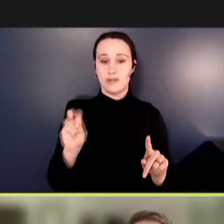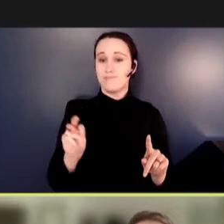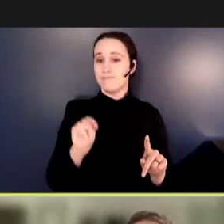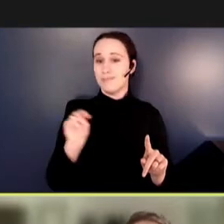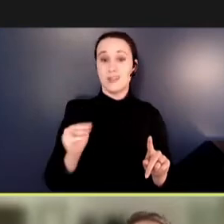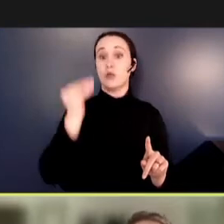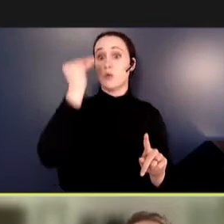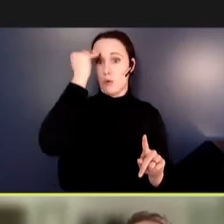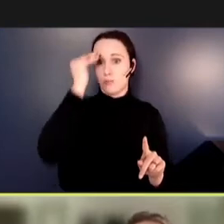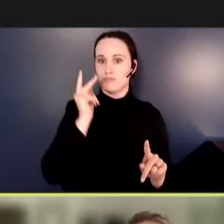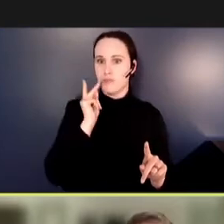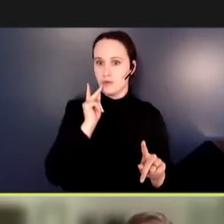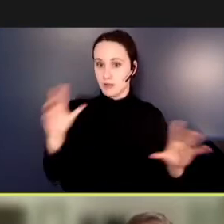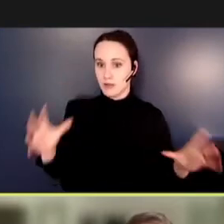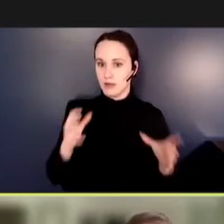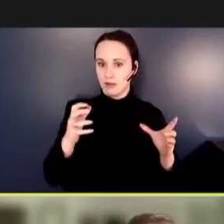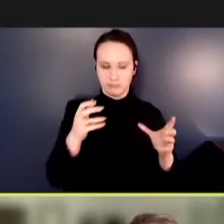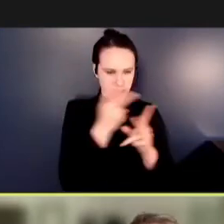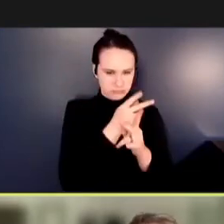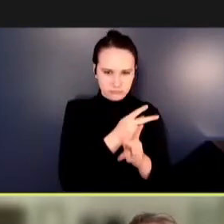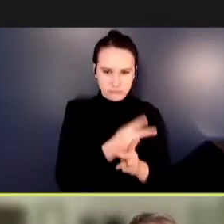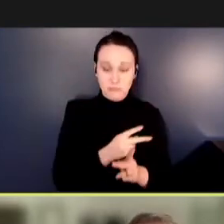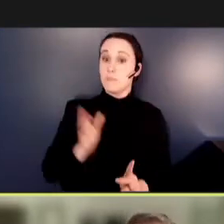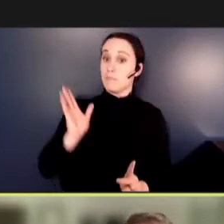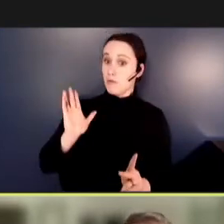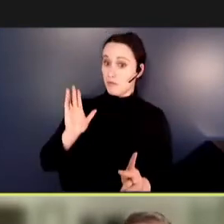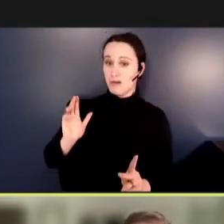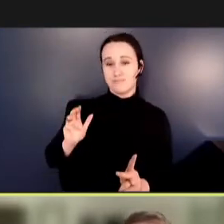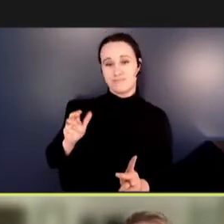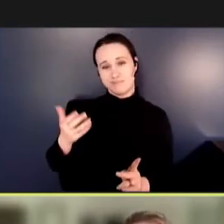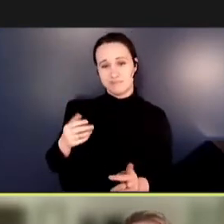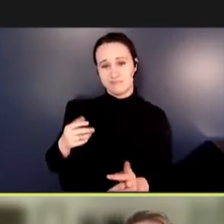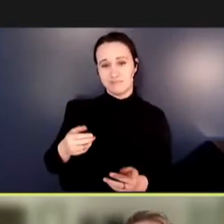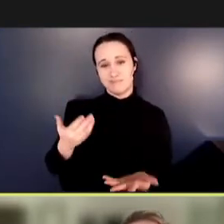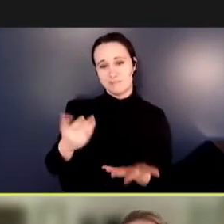Previously, it would have taken up to a decade sometimes to develop the structure of a single